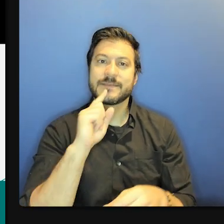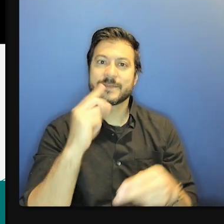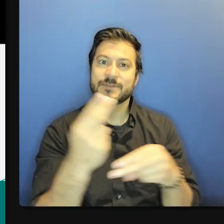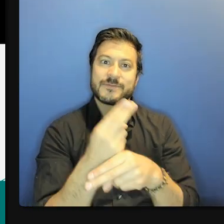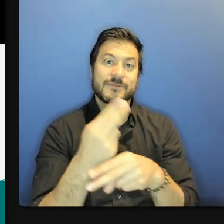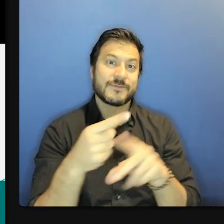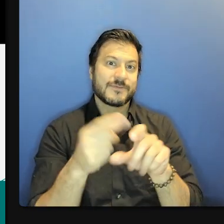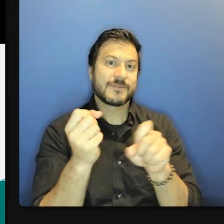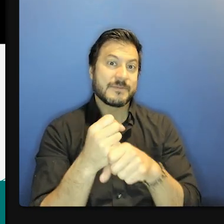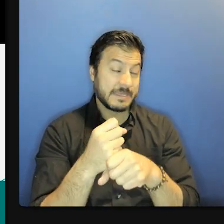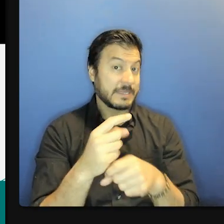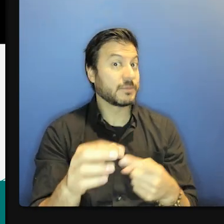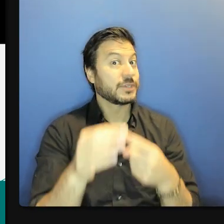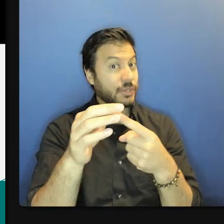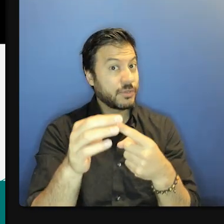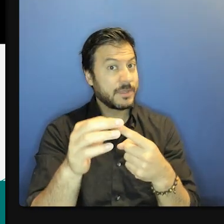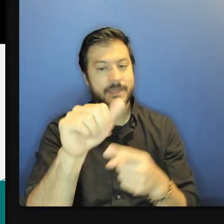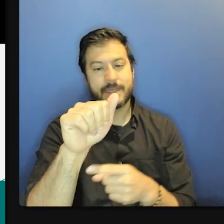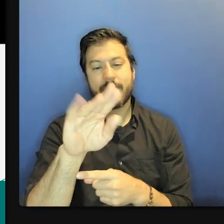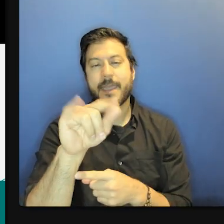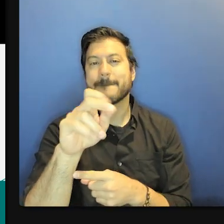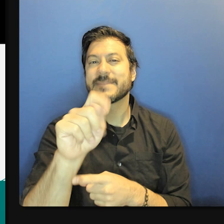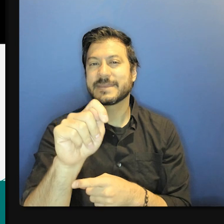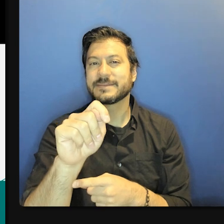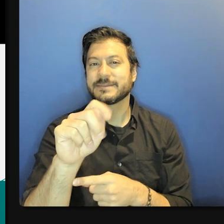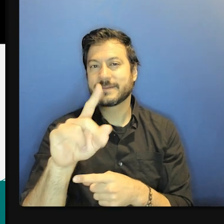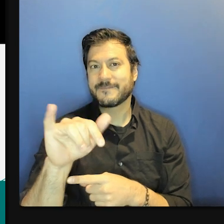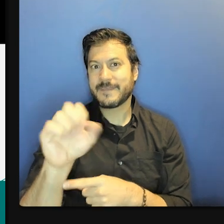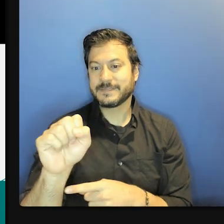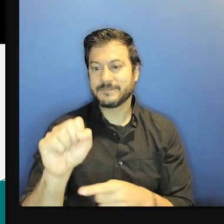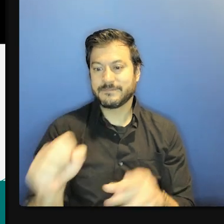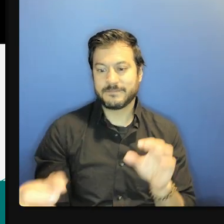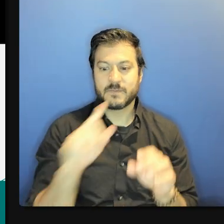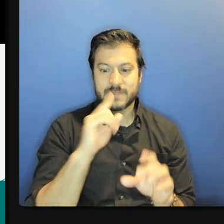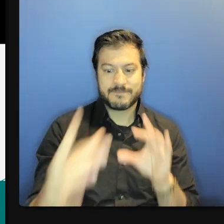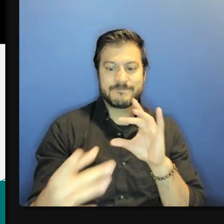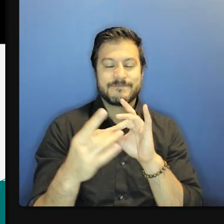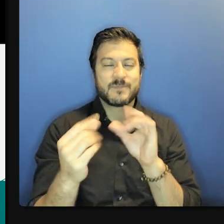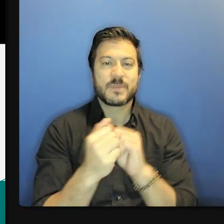and can be leveraged to create, in particular ambient devices that are optimized for speech interactions.